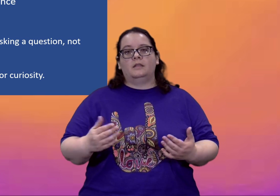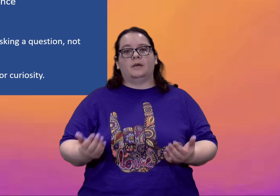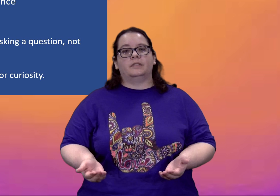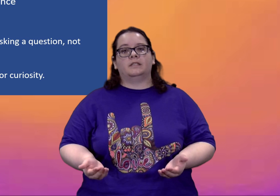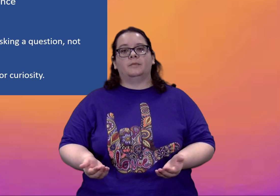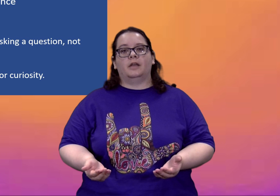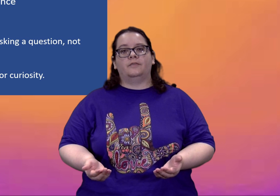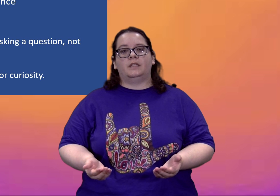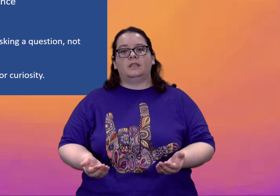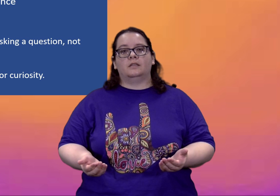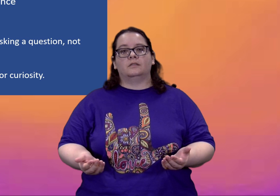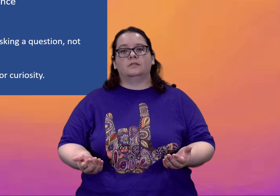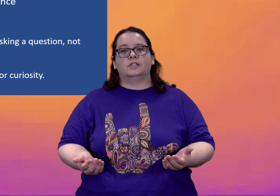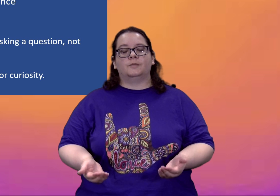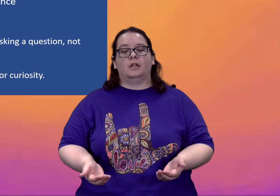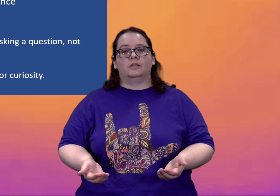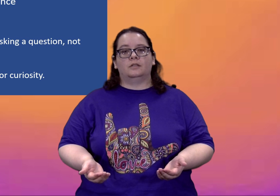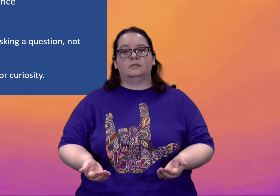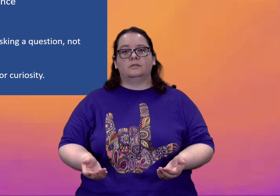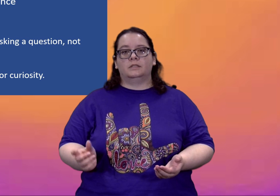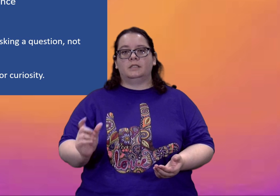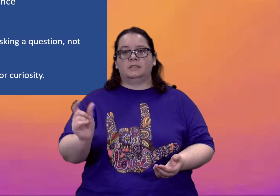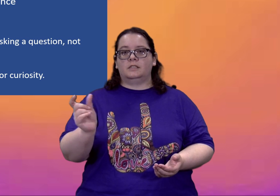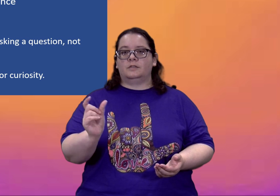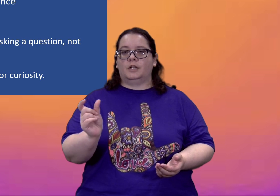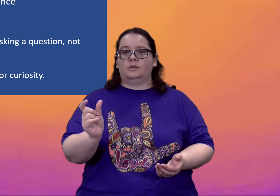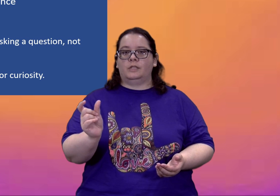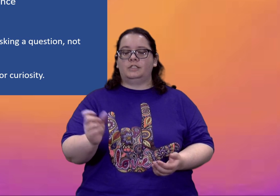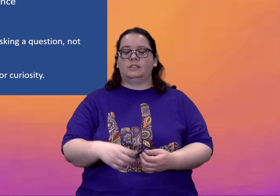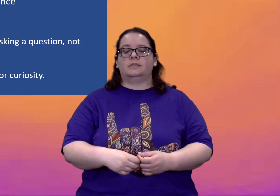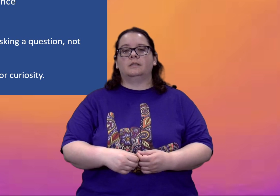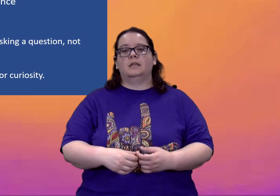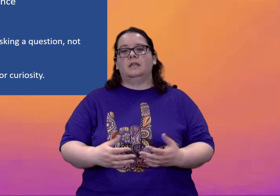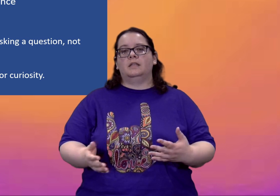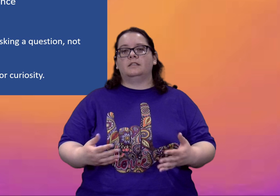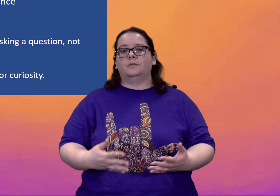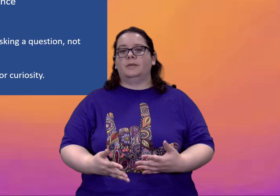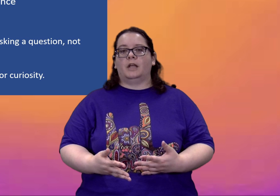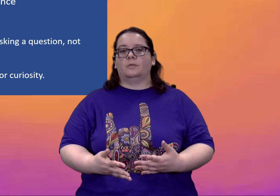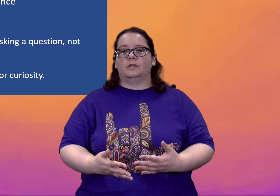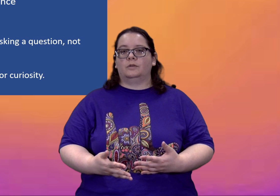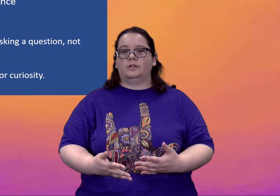Now, with some of the smaller sentences, smaller questions, it doesn't really matter what order